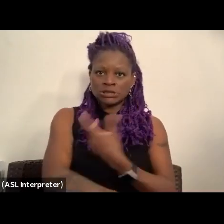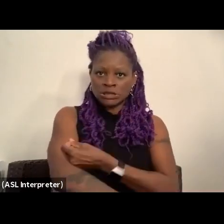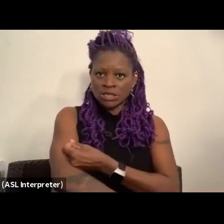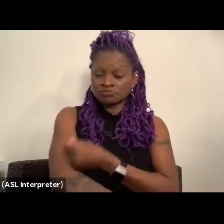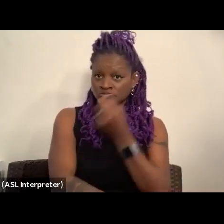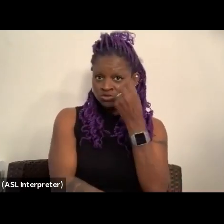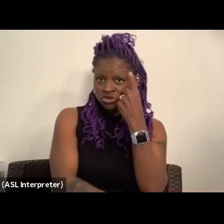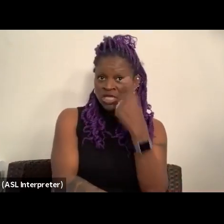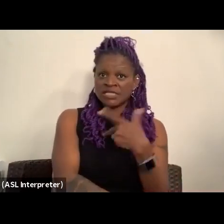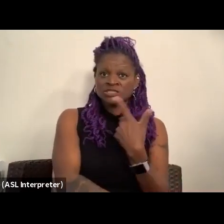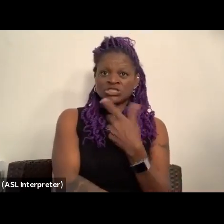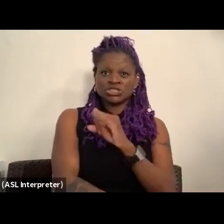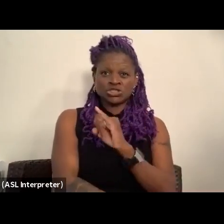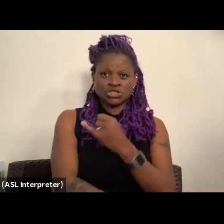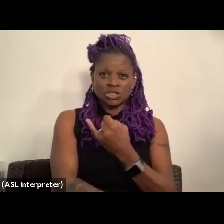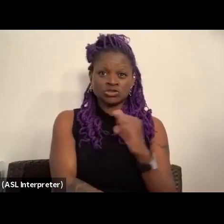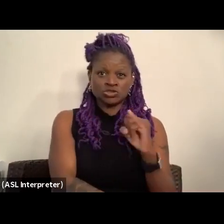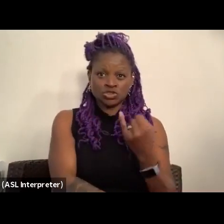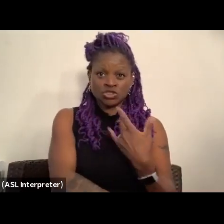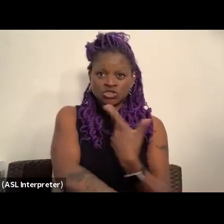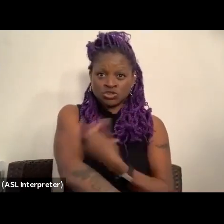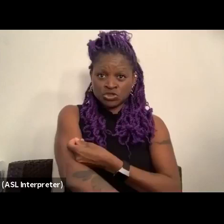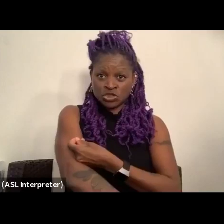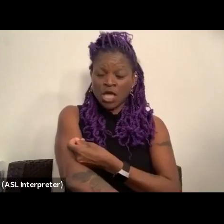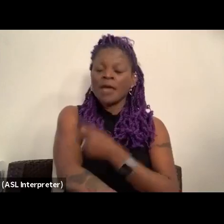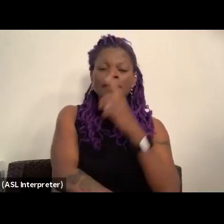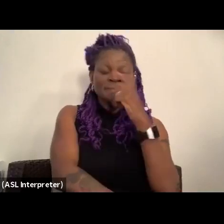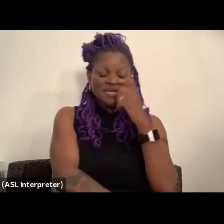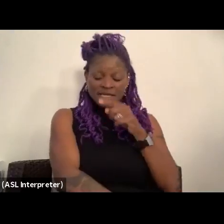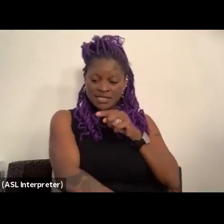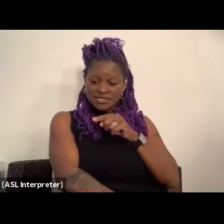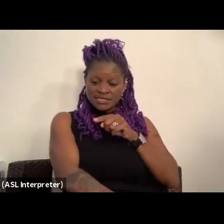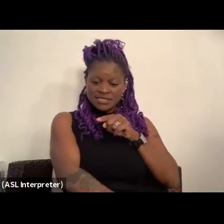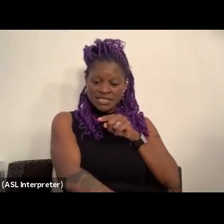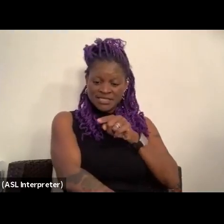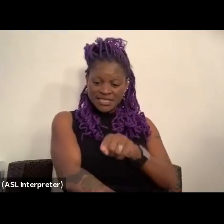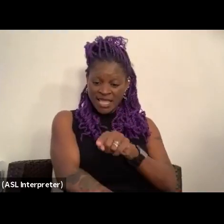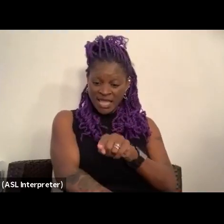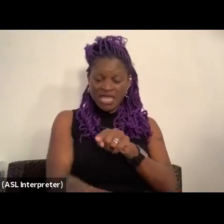the Johnson and Johnson doses because of their their independence from the gold